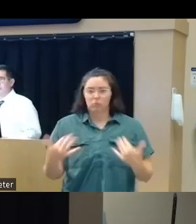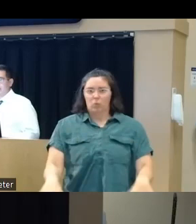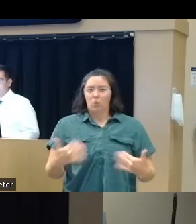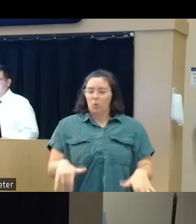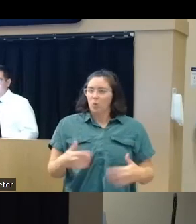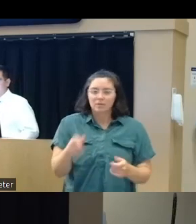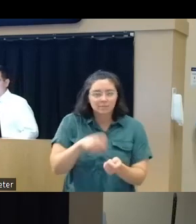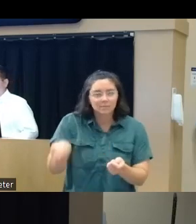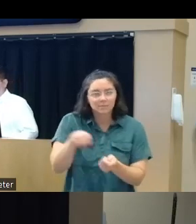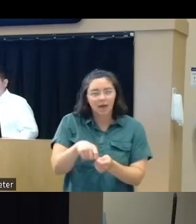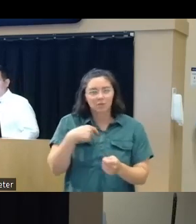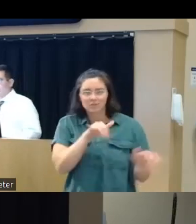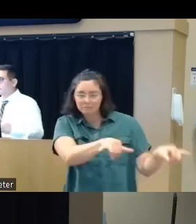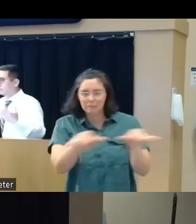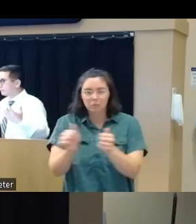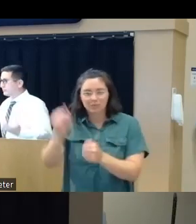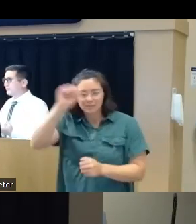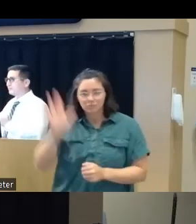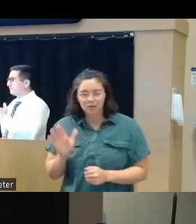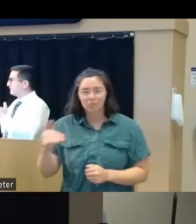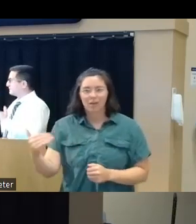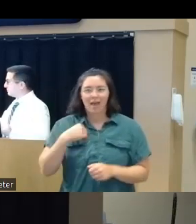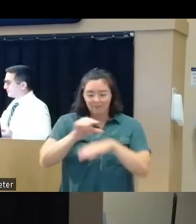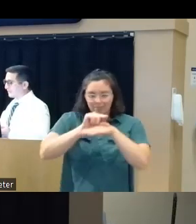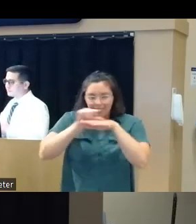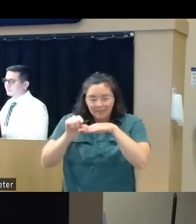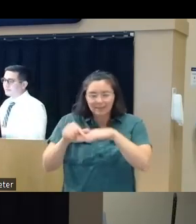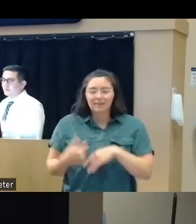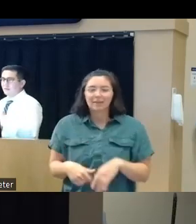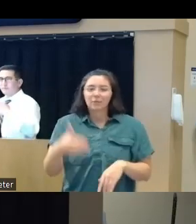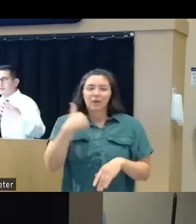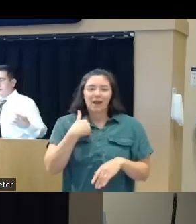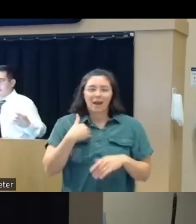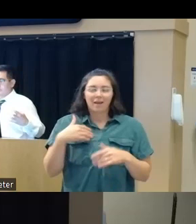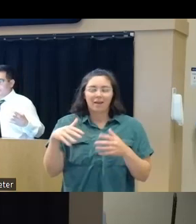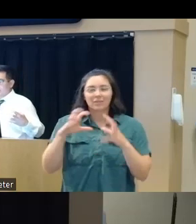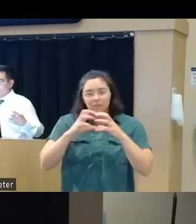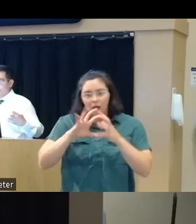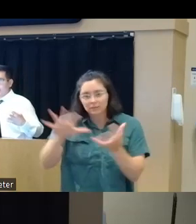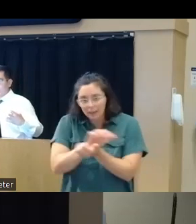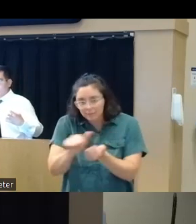what we find in schizophrenia we find cortical thinning we find cerebellar atrophy ventricular